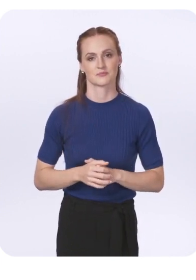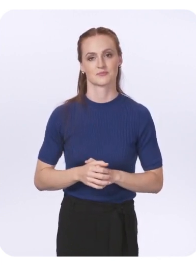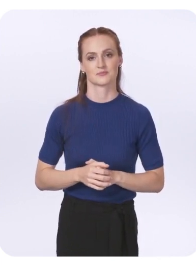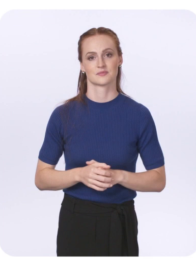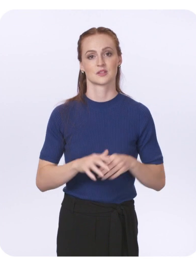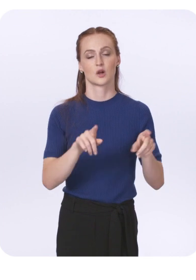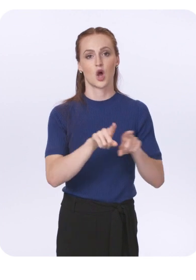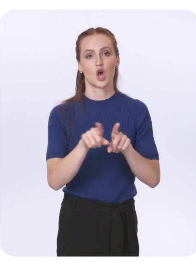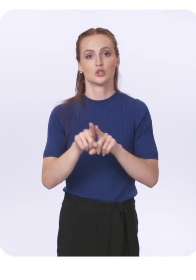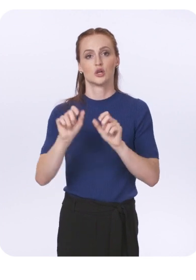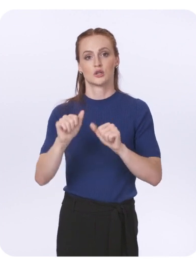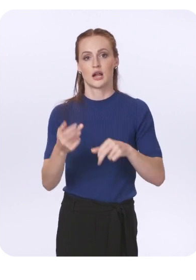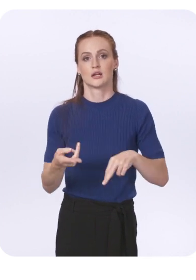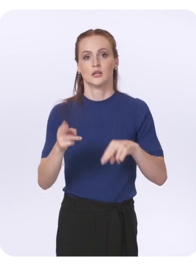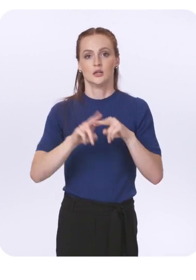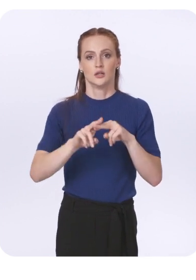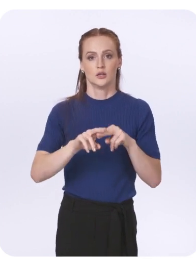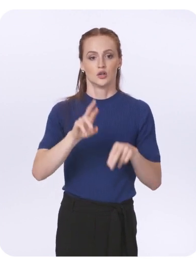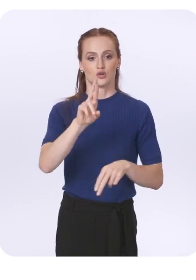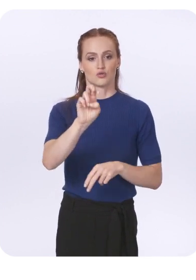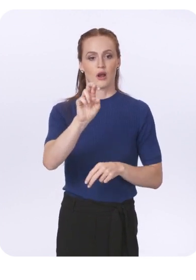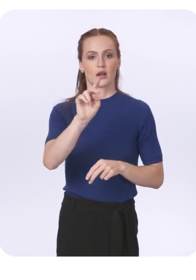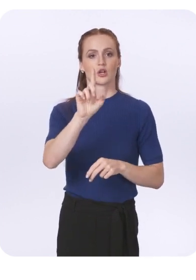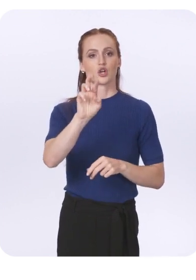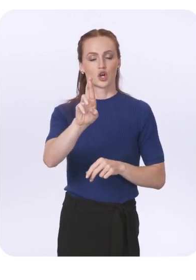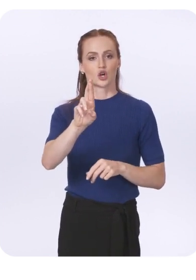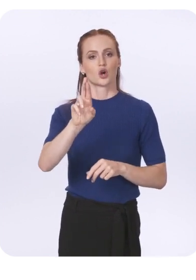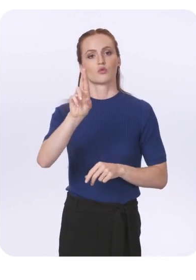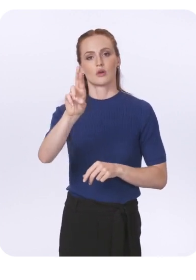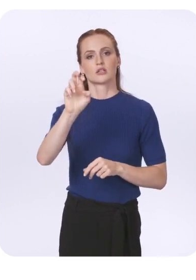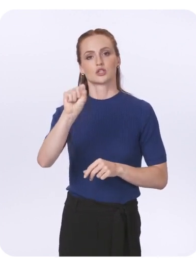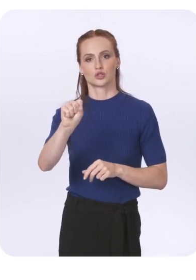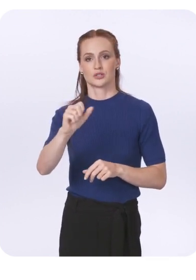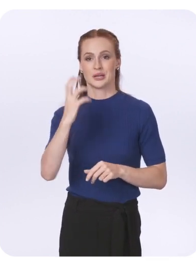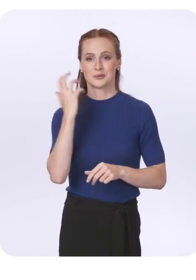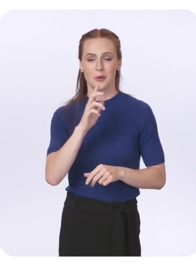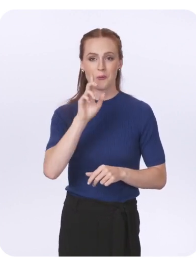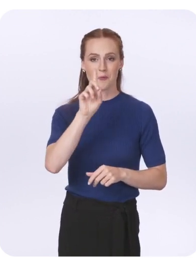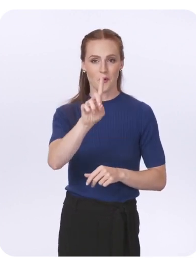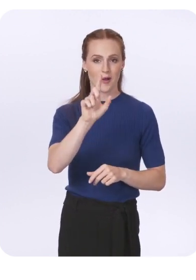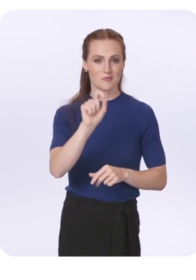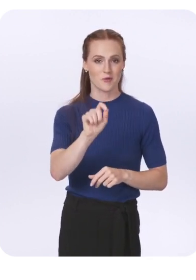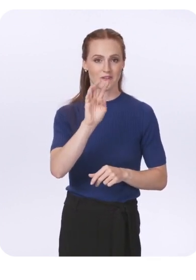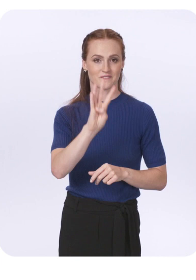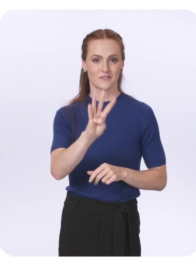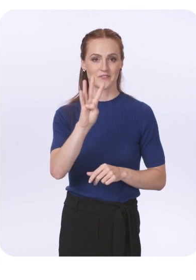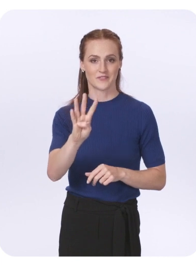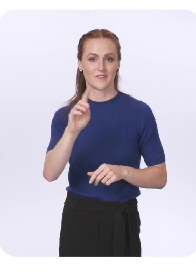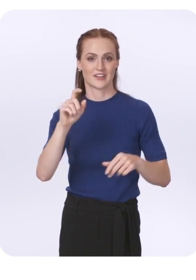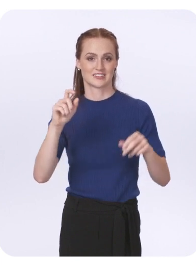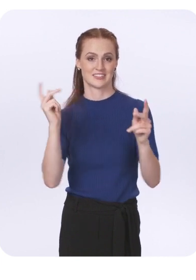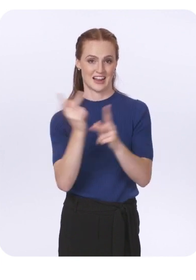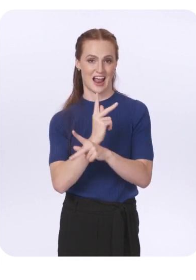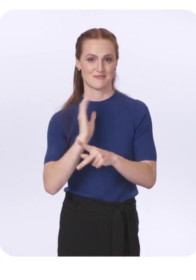They also were able to increase their resolution of rendering to a whopping 1.44x our default,